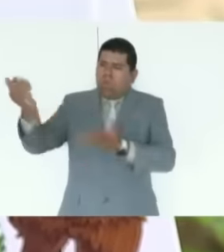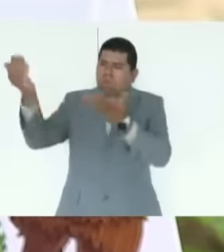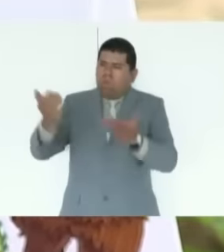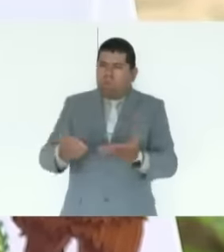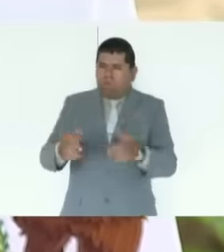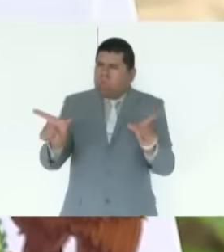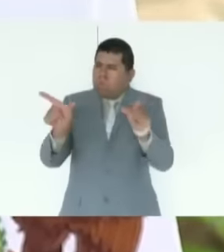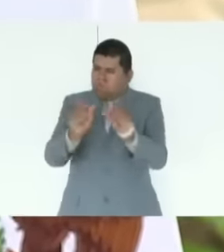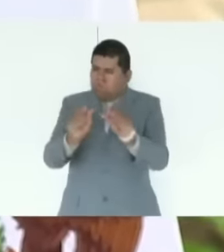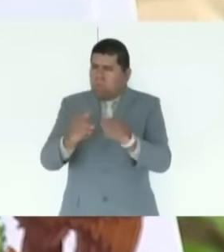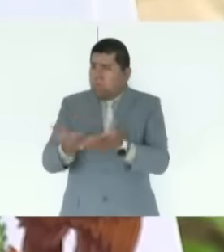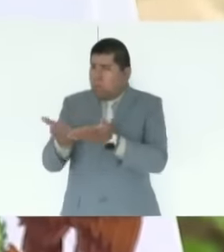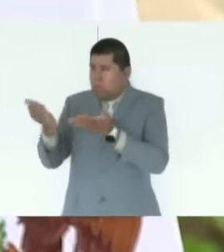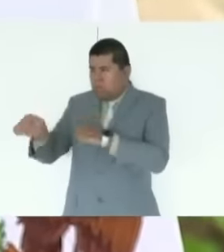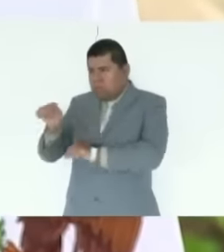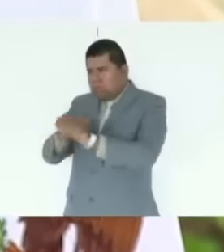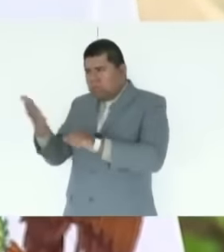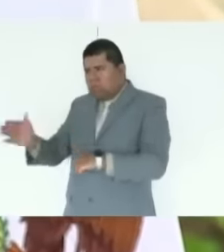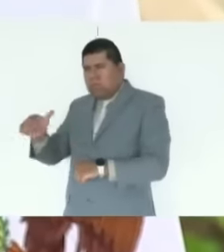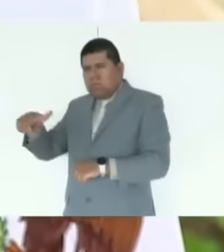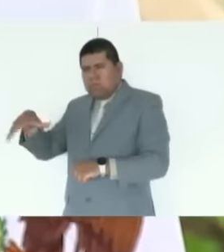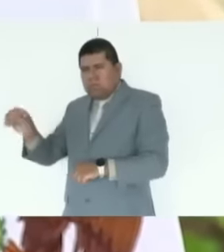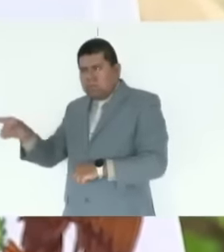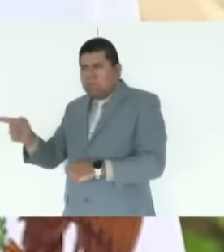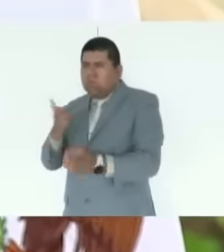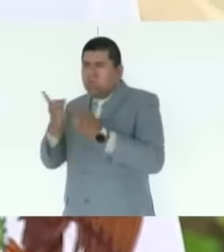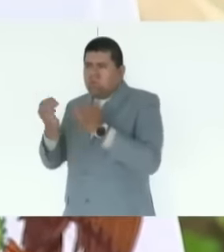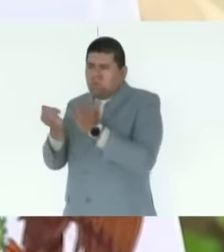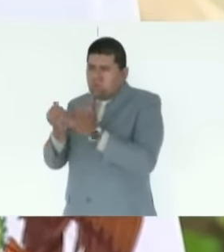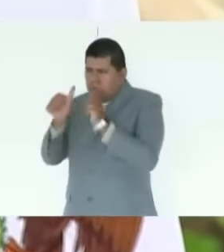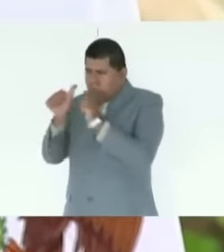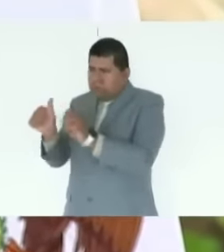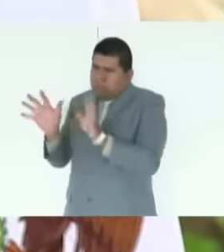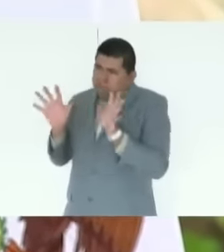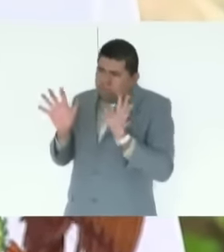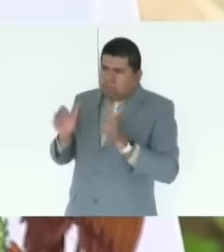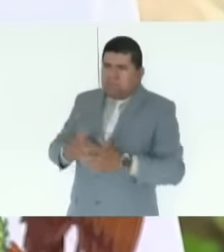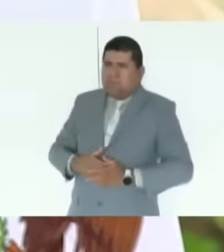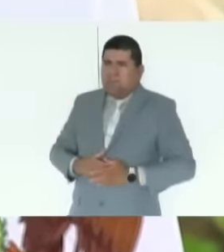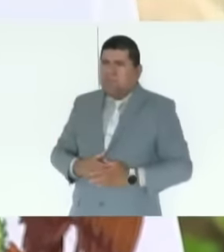to listen to President Andrés Manuel López Obrador because we've been at it for a while and